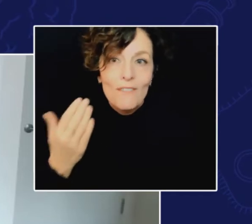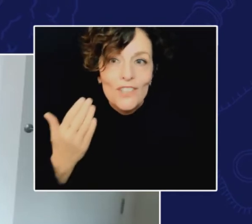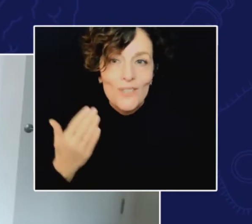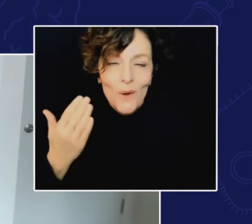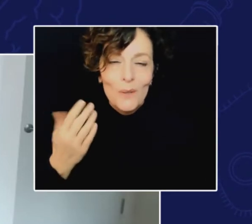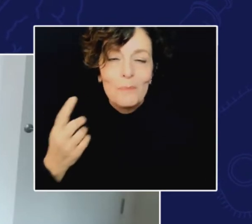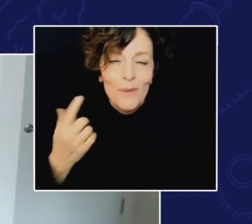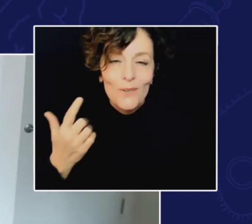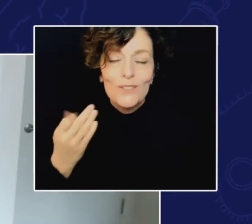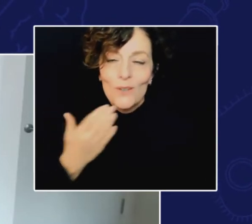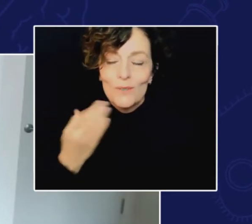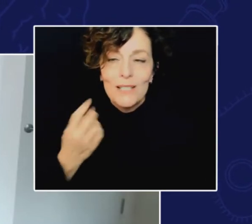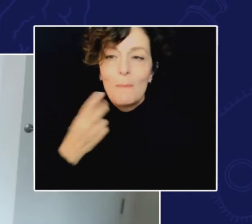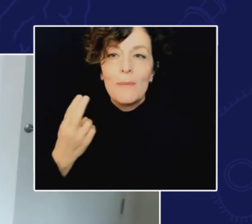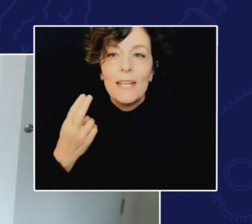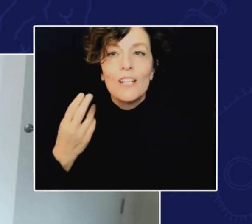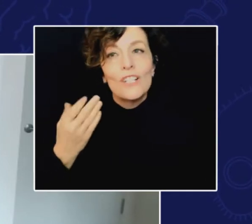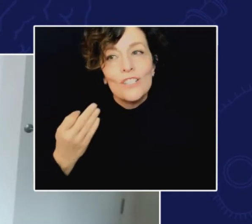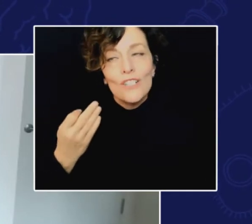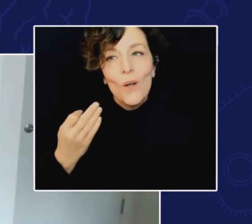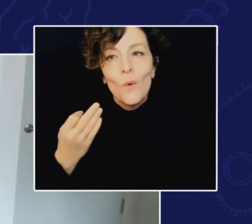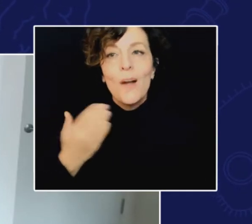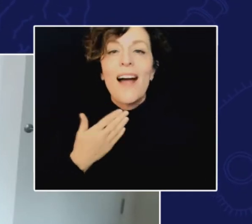at the bottom of the totem -- "totem pole," so to speak.